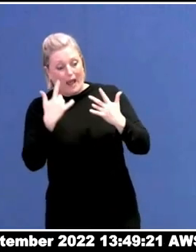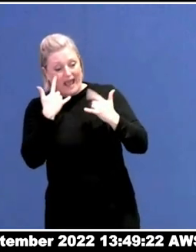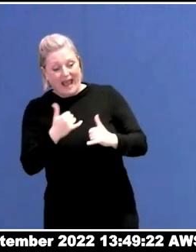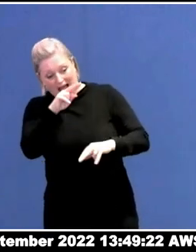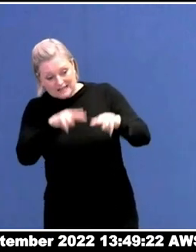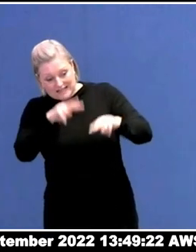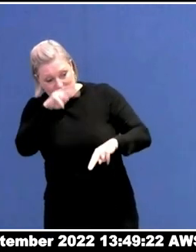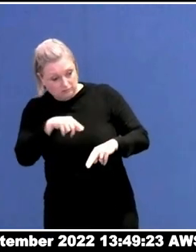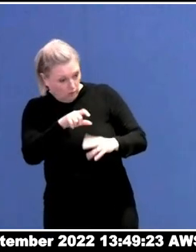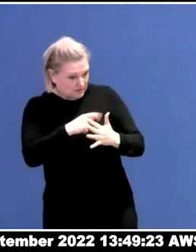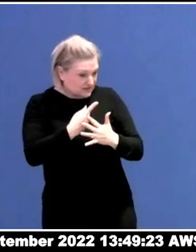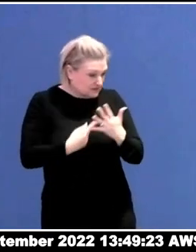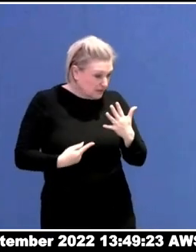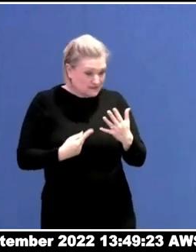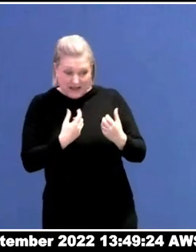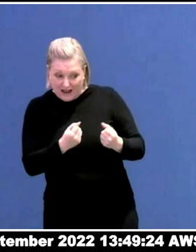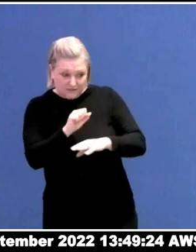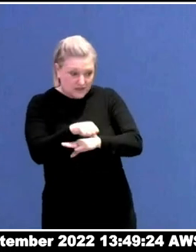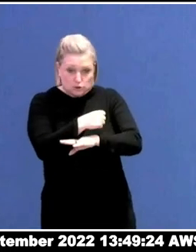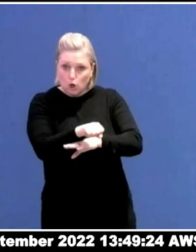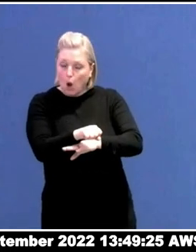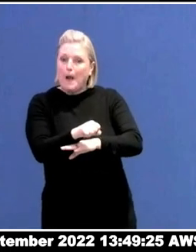It's a critical issue, but so is their education.